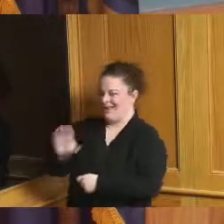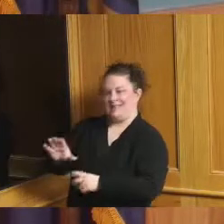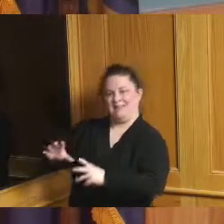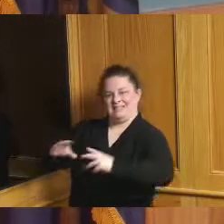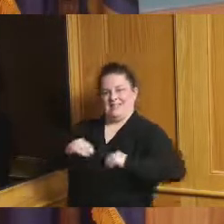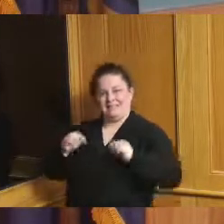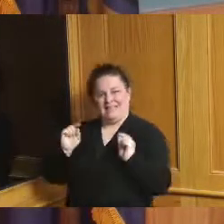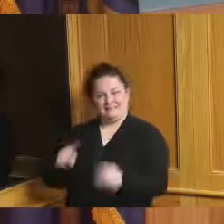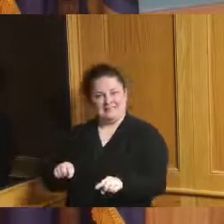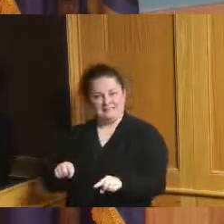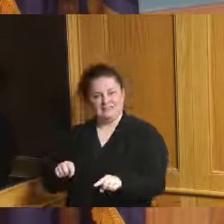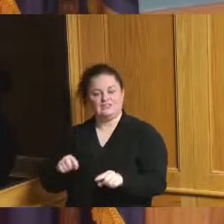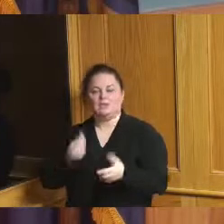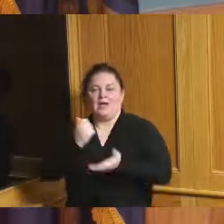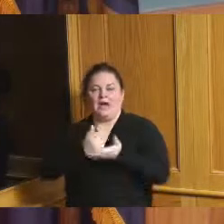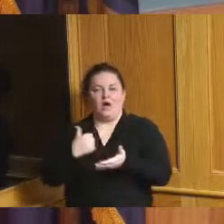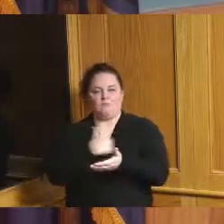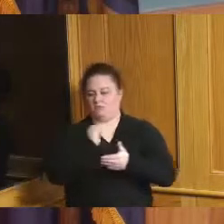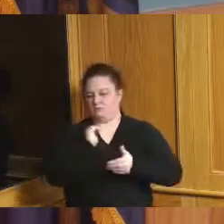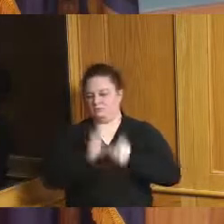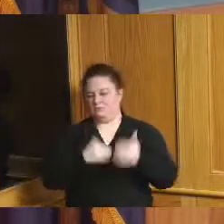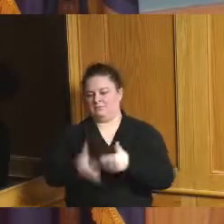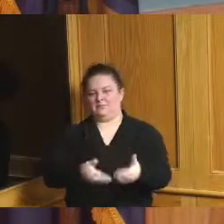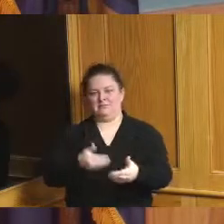and to keep things moving in Hamilton County yeah very short